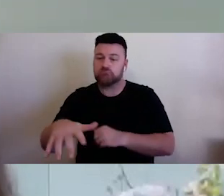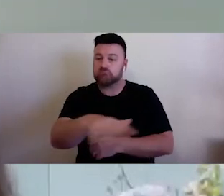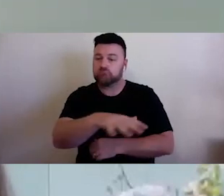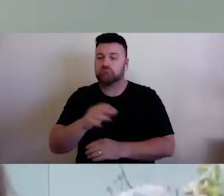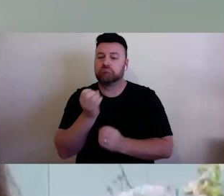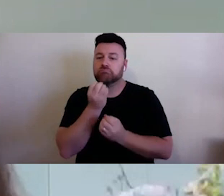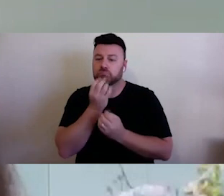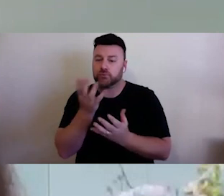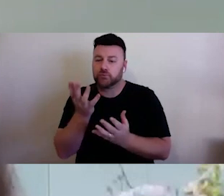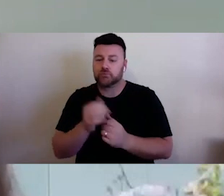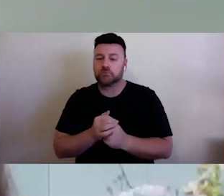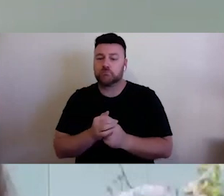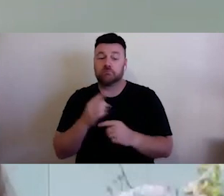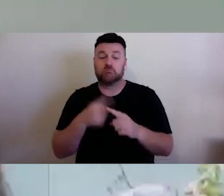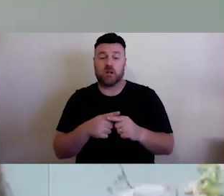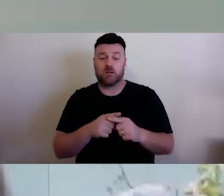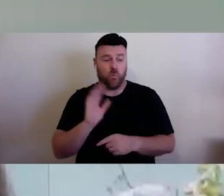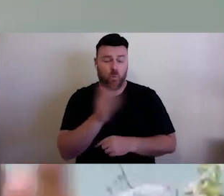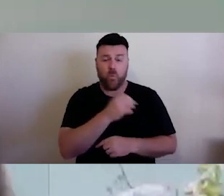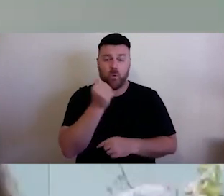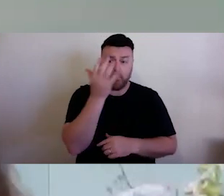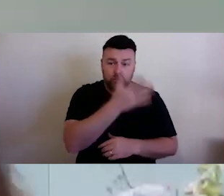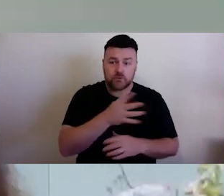Aboriginal and Torres Strait Islander people through there